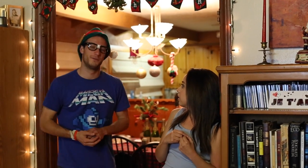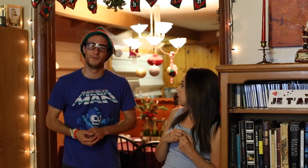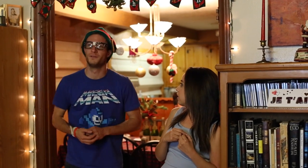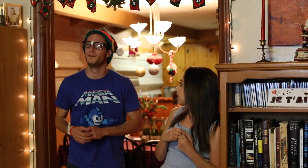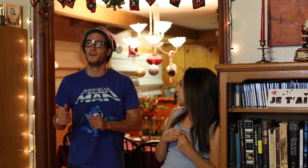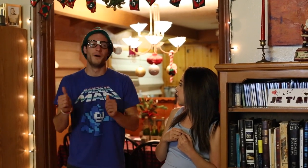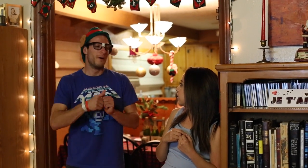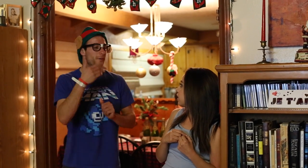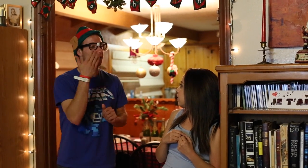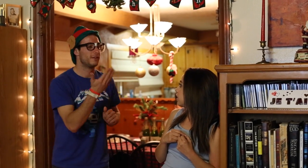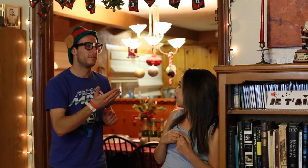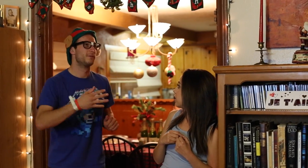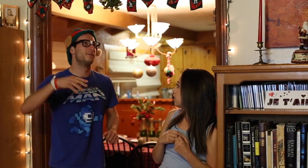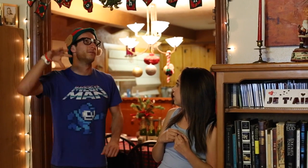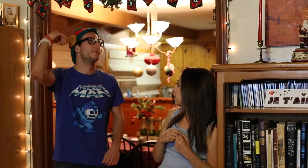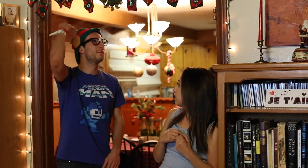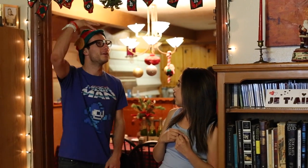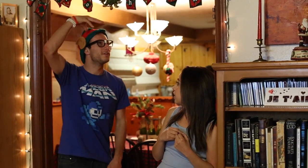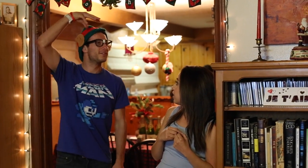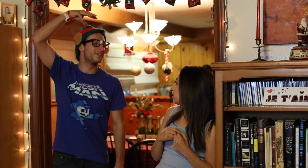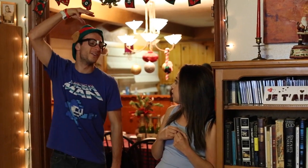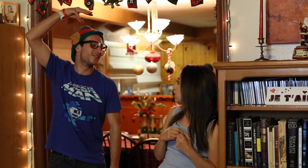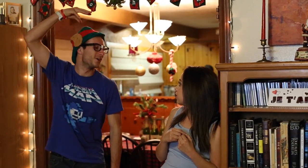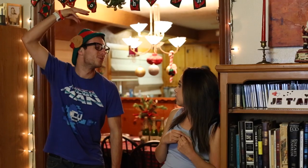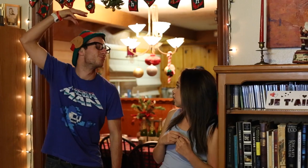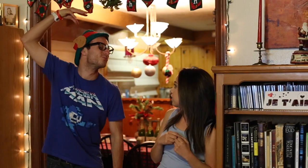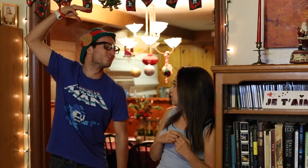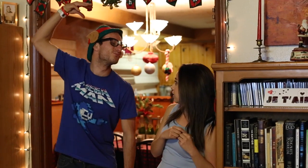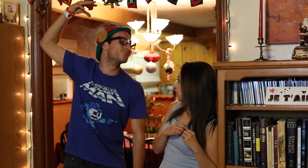With you under the mistletoe.